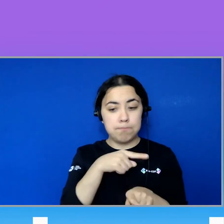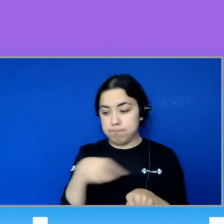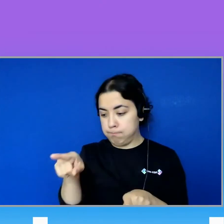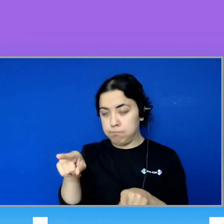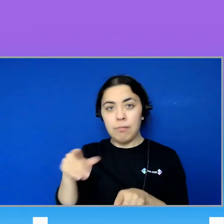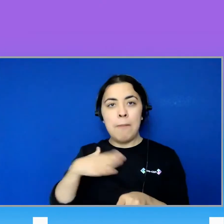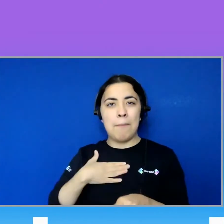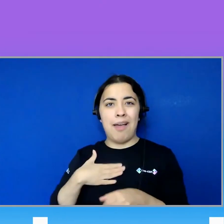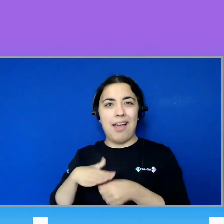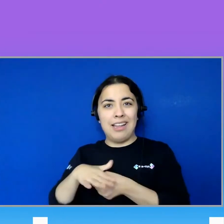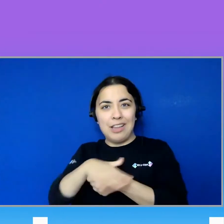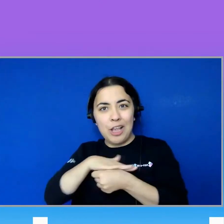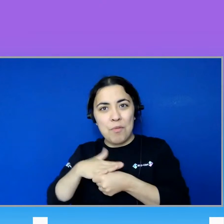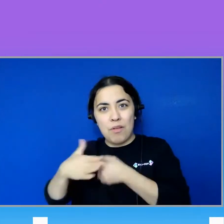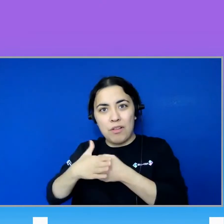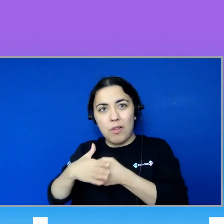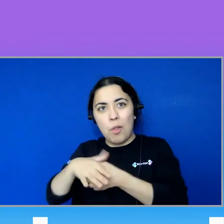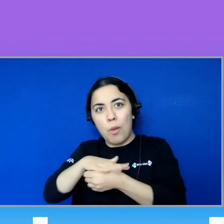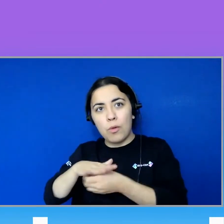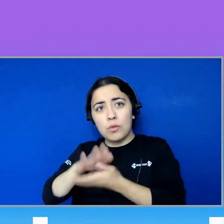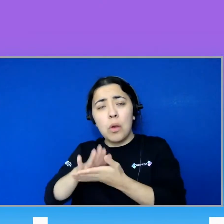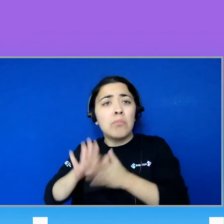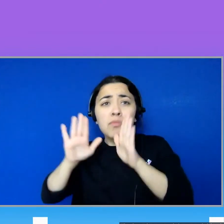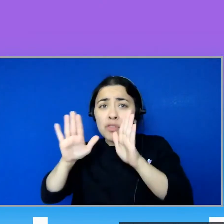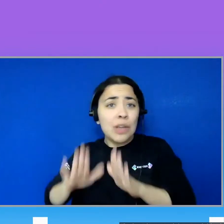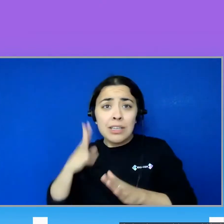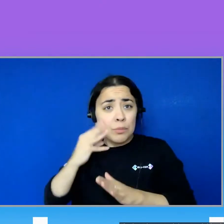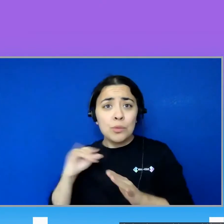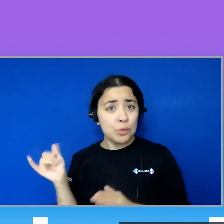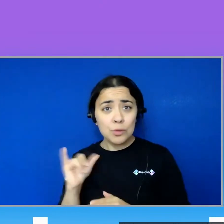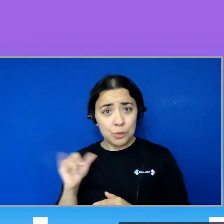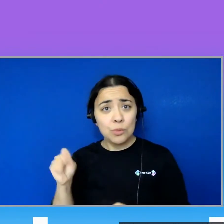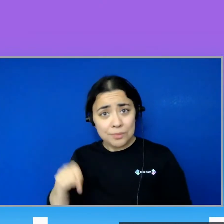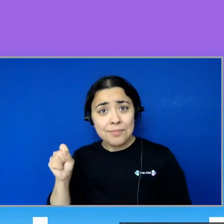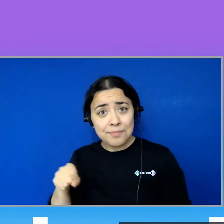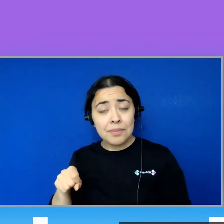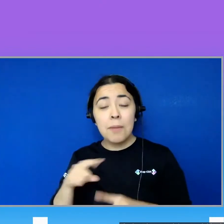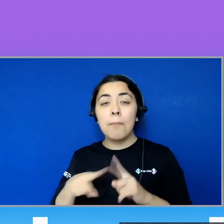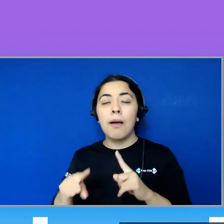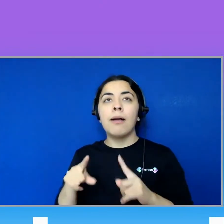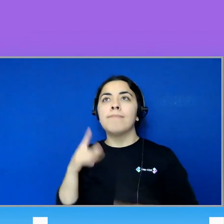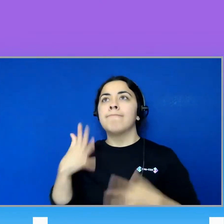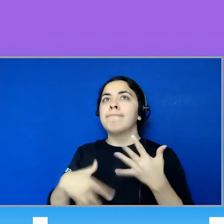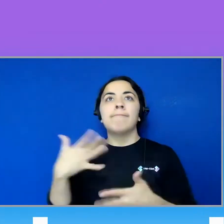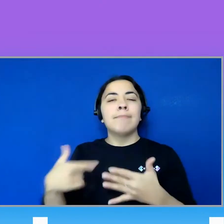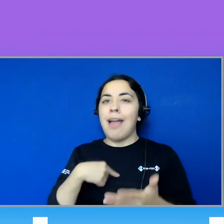neighborhood, in my local school, so that was a great